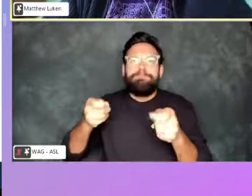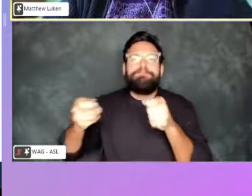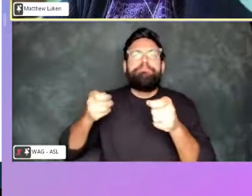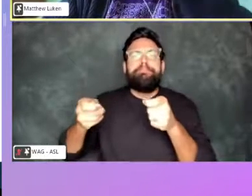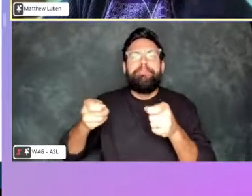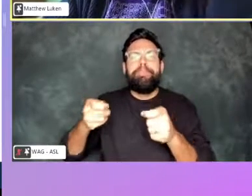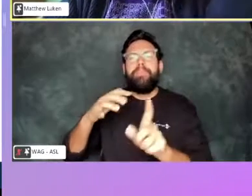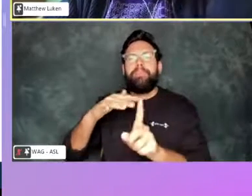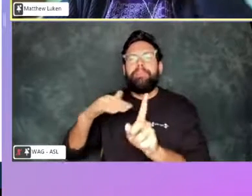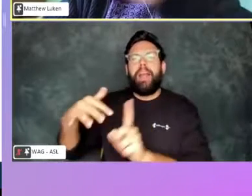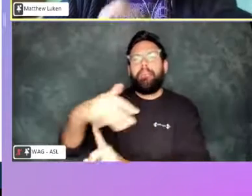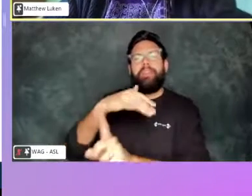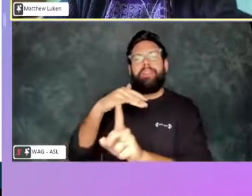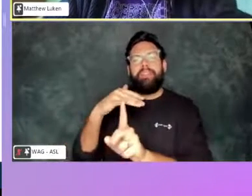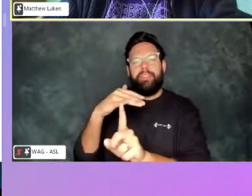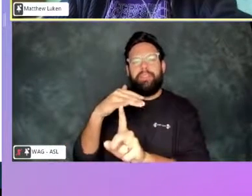environment, remember,